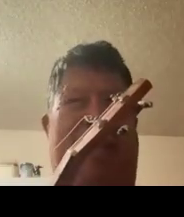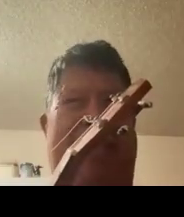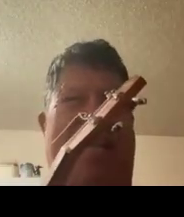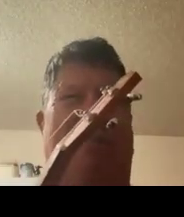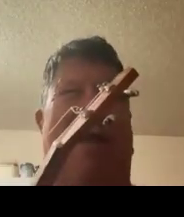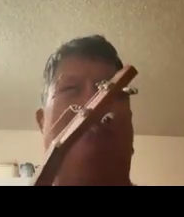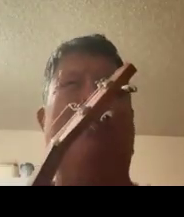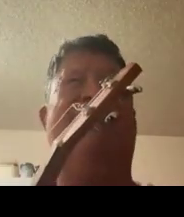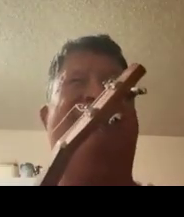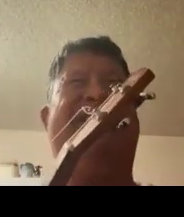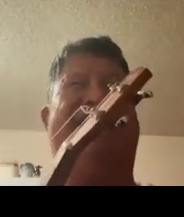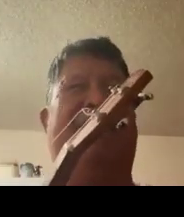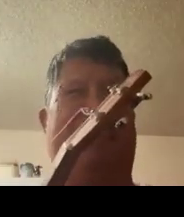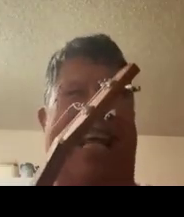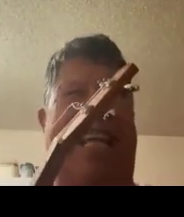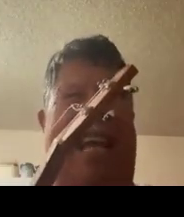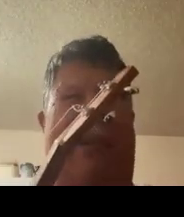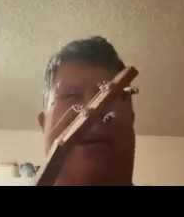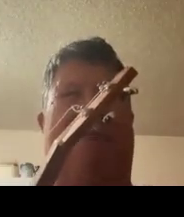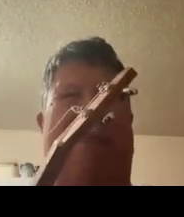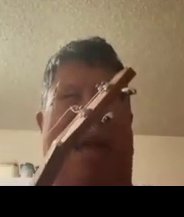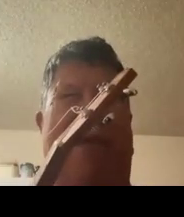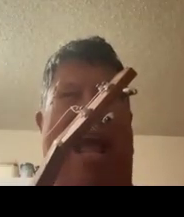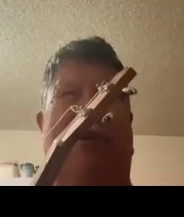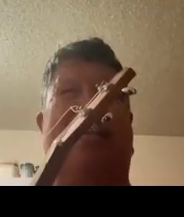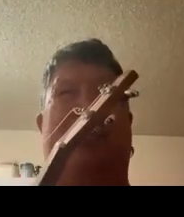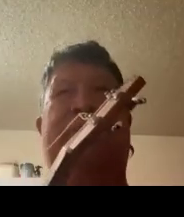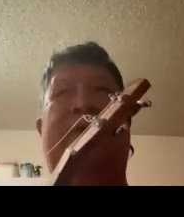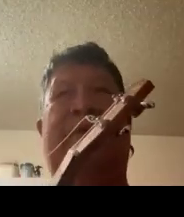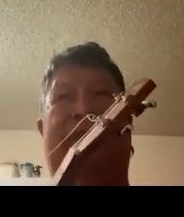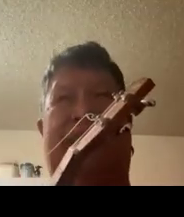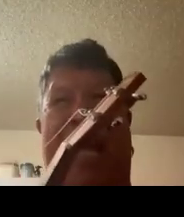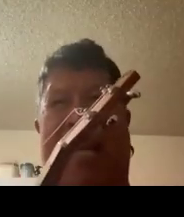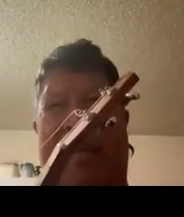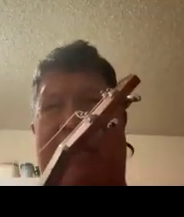iPhone: should I say? Pampered. iPhone: taken care of by my parents iPhone: and